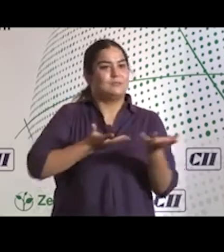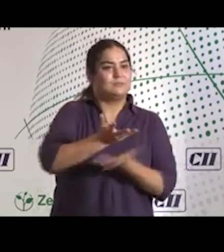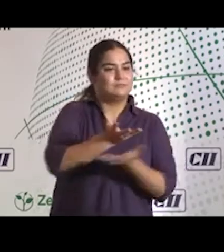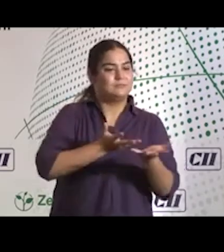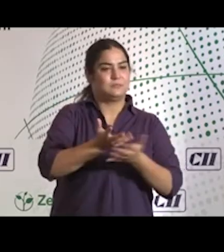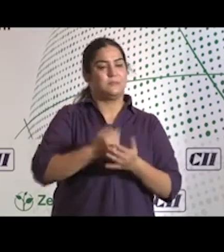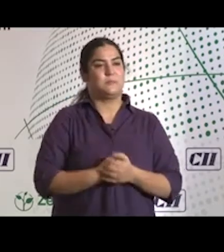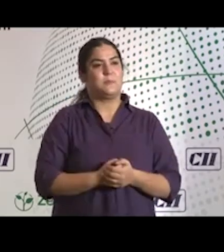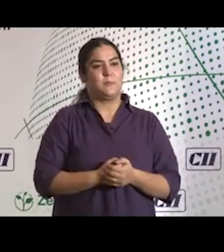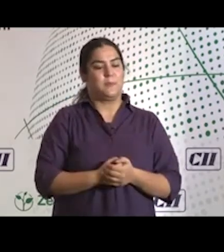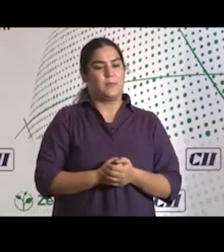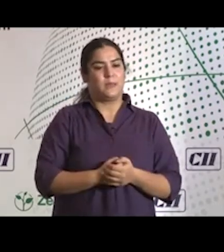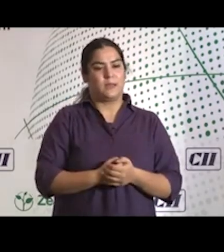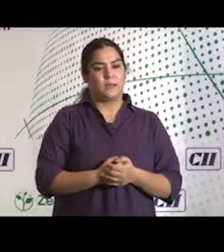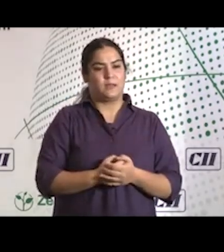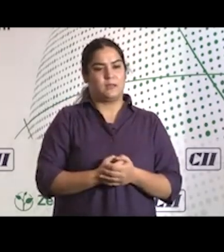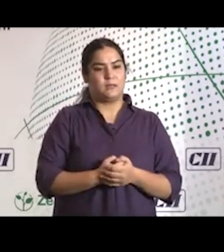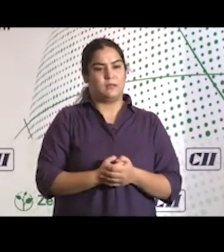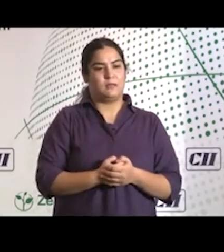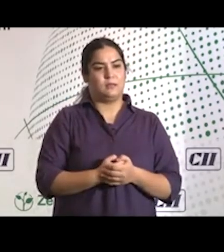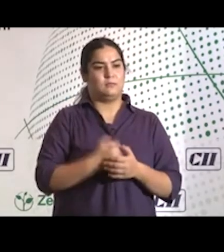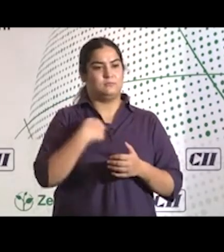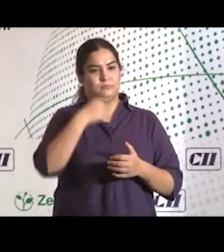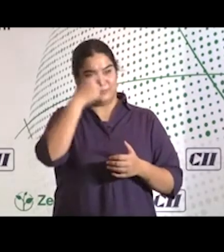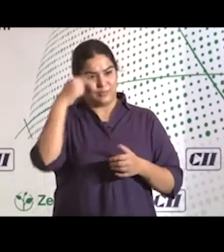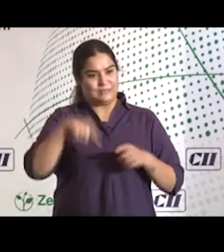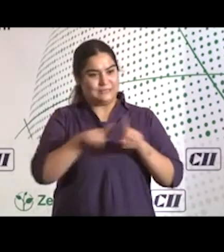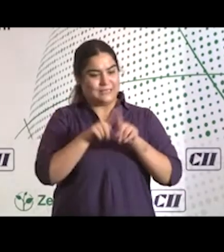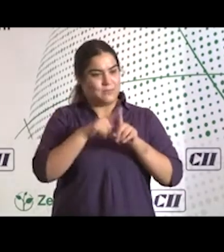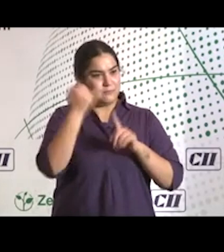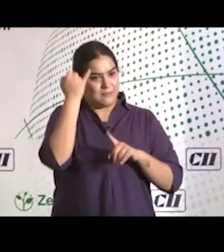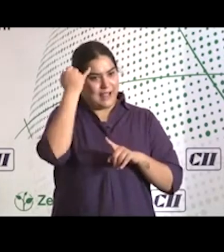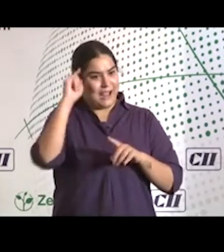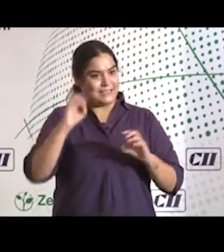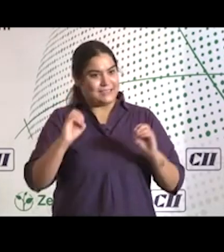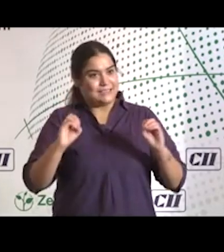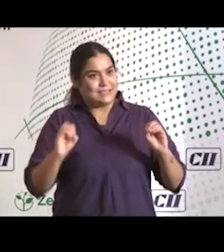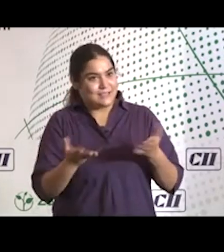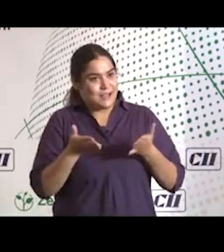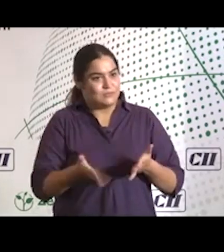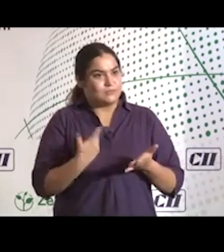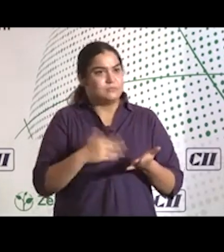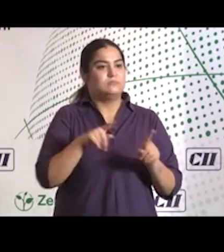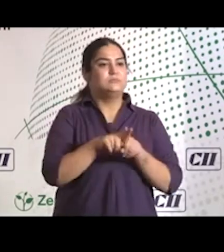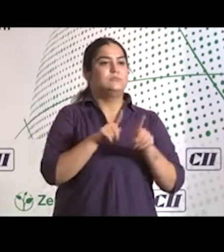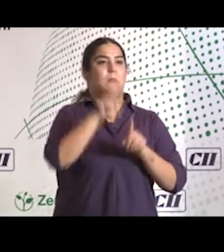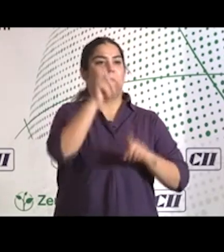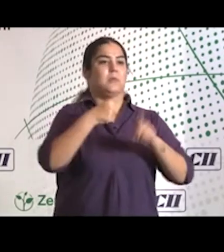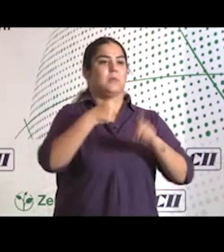because it's a place of innovation as we recognized and Zero Project